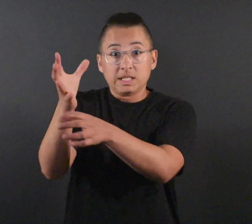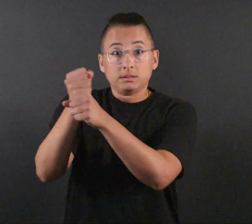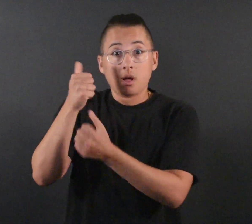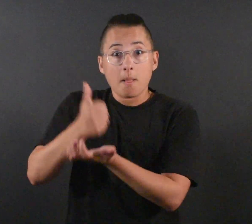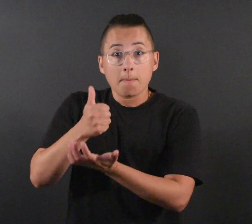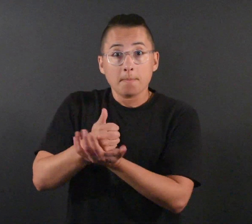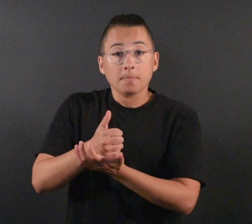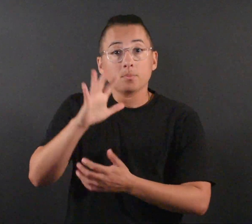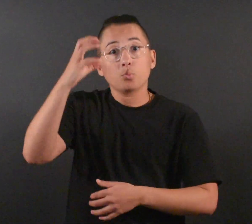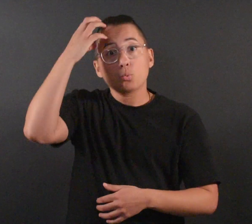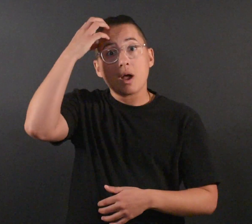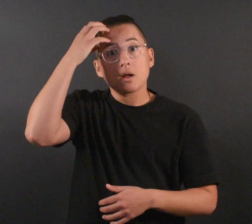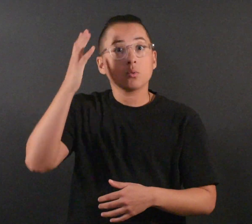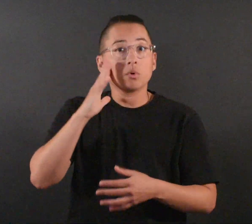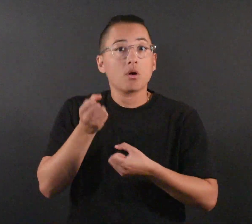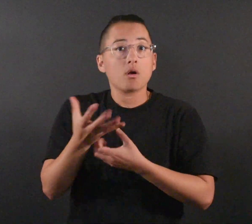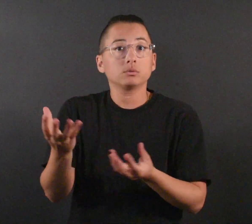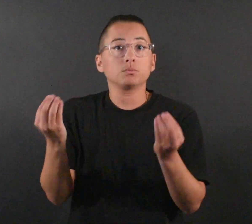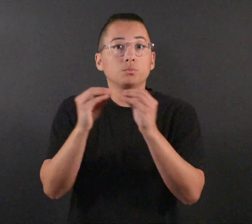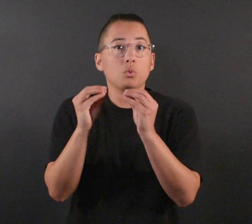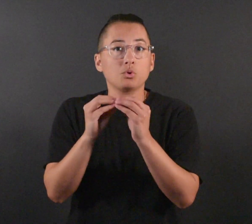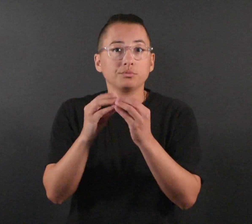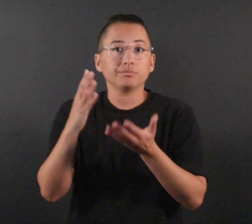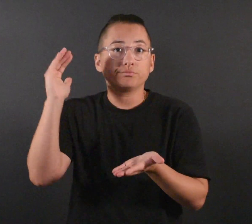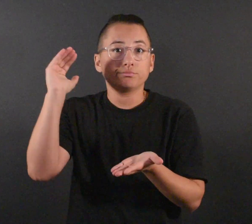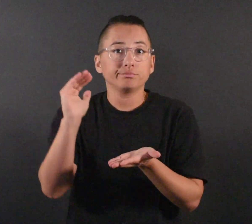Because time lost can be brain loss,